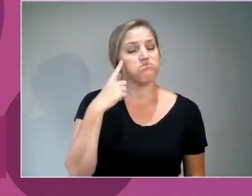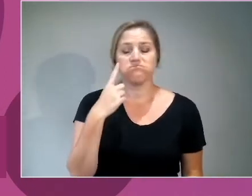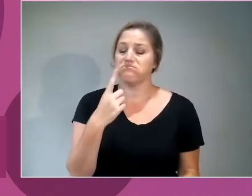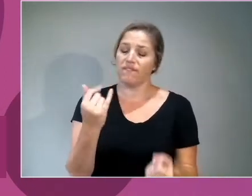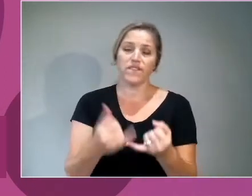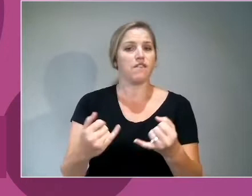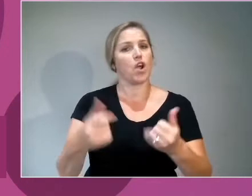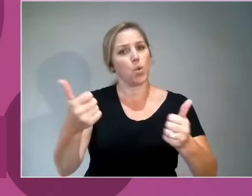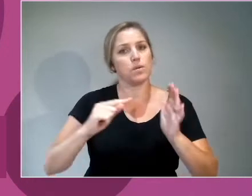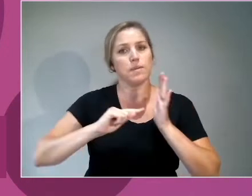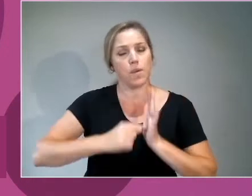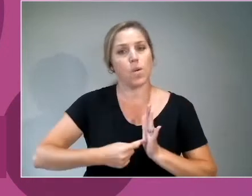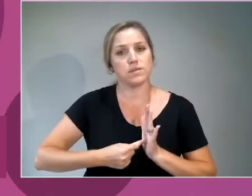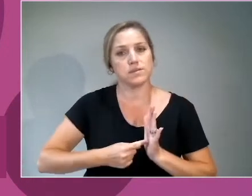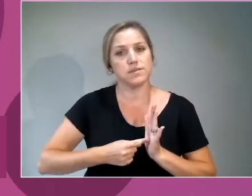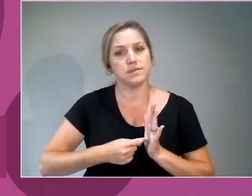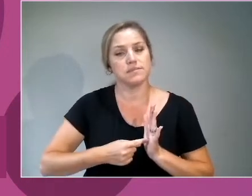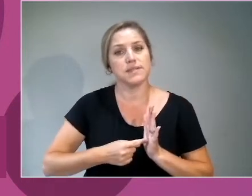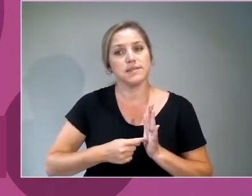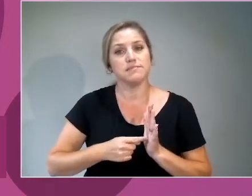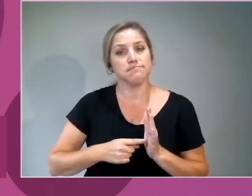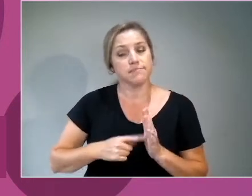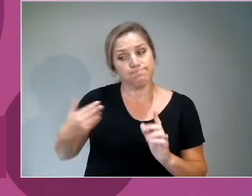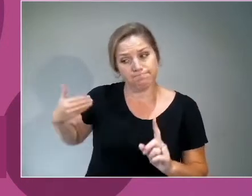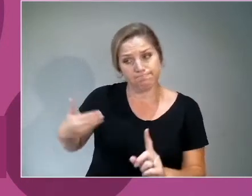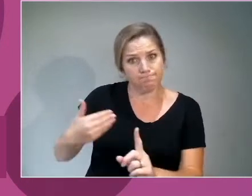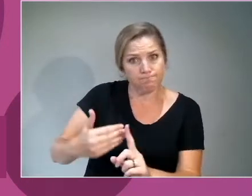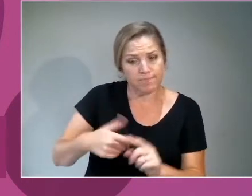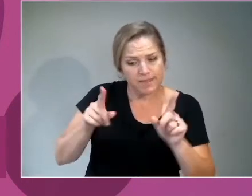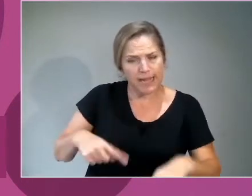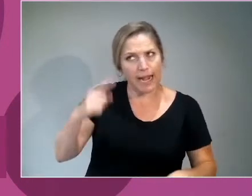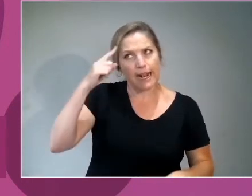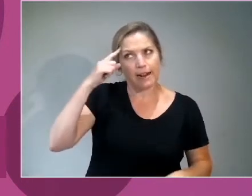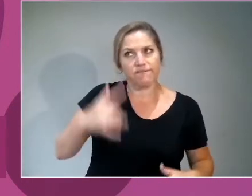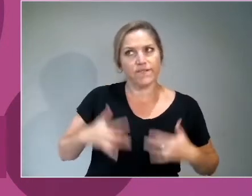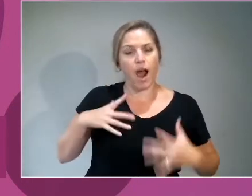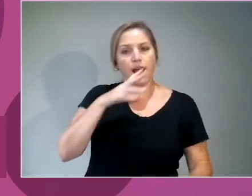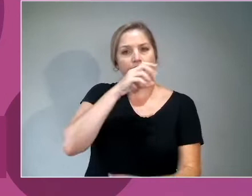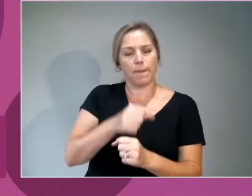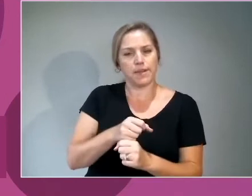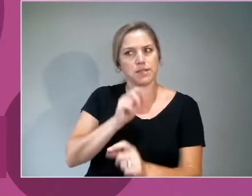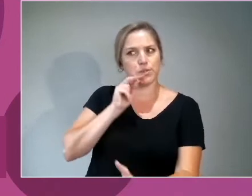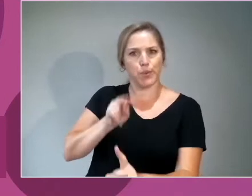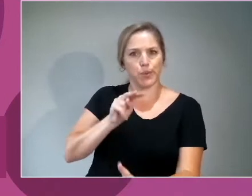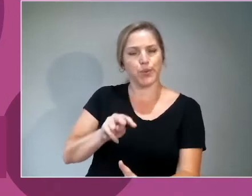It is something which has been around for a while and it is increasingly becoming the lexicon